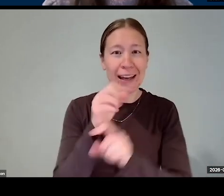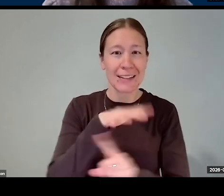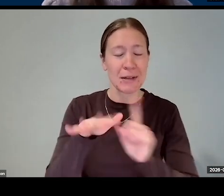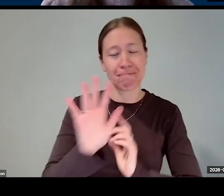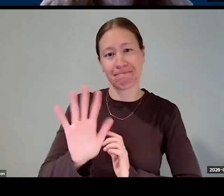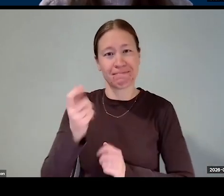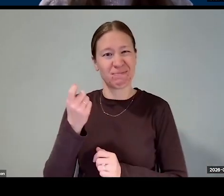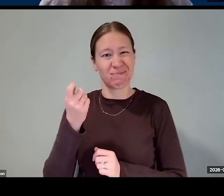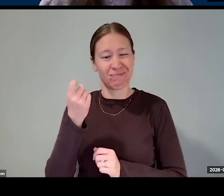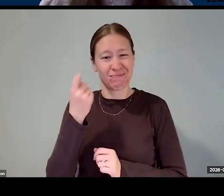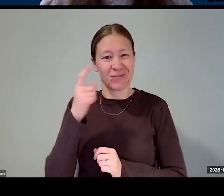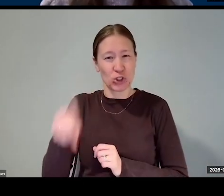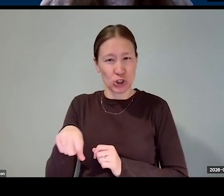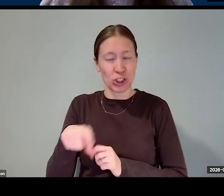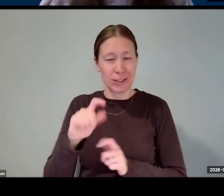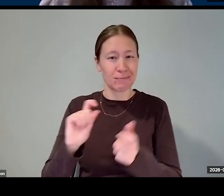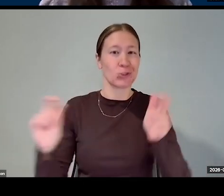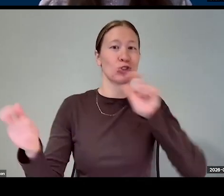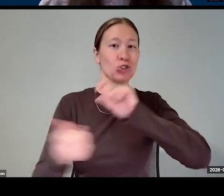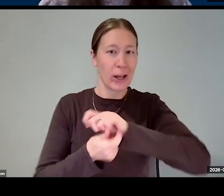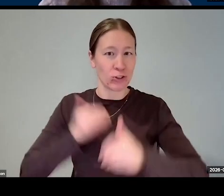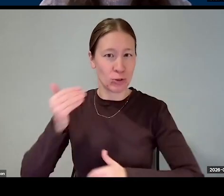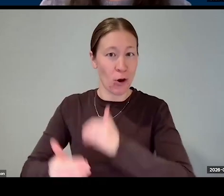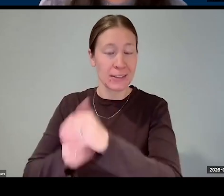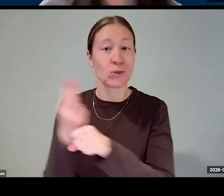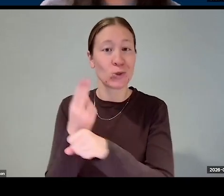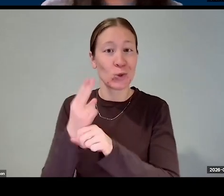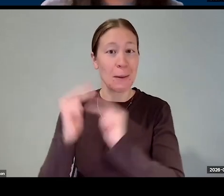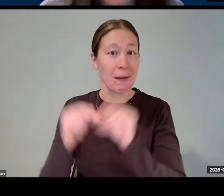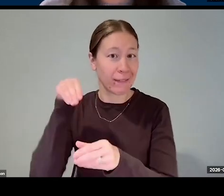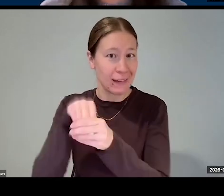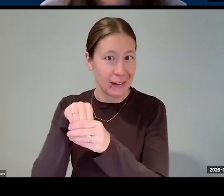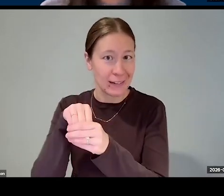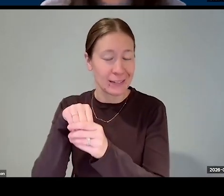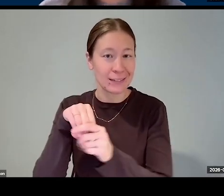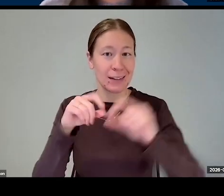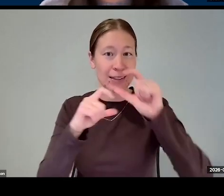to adjust using the built-in spacing features. And then finally,